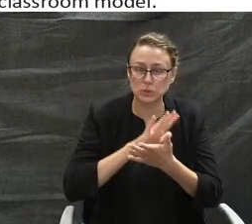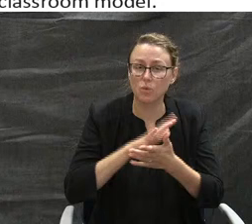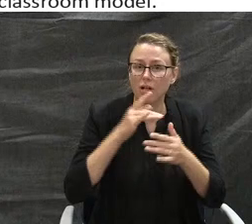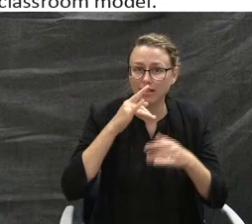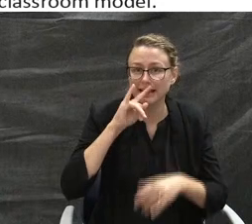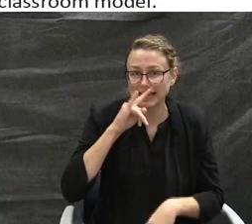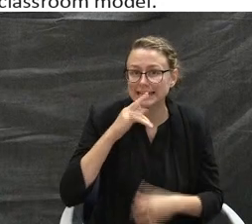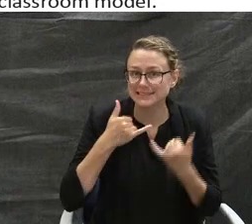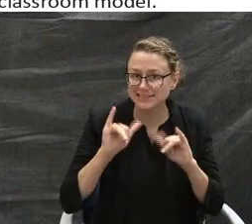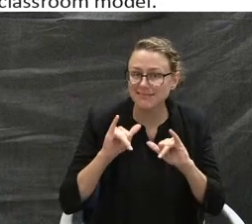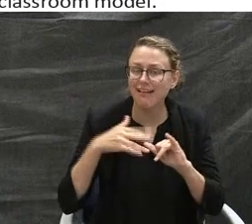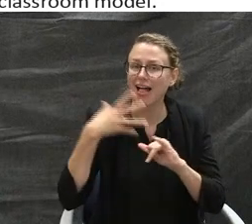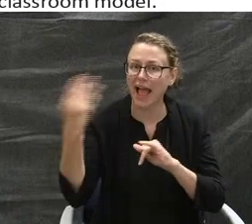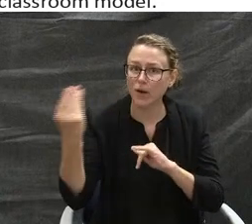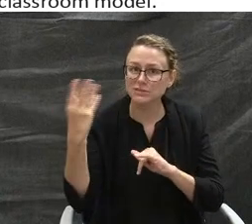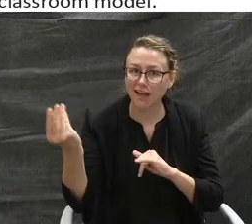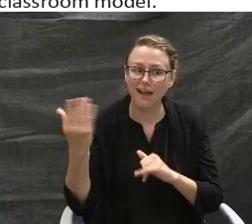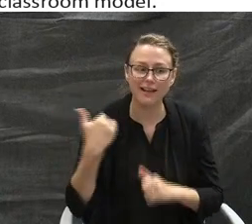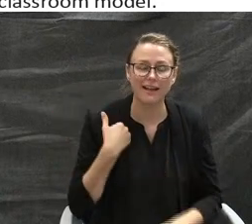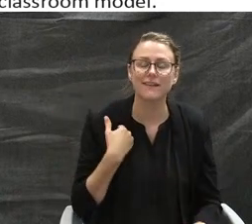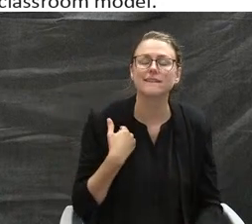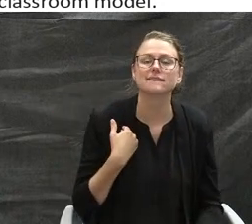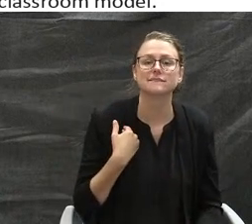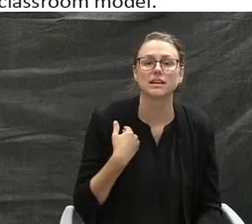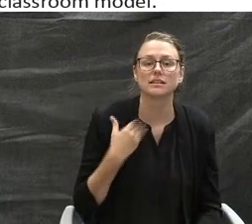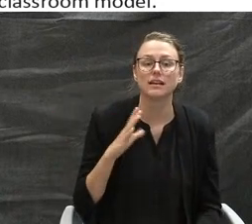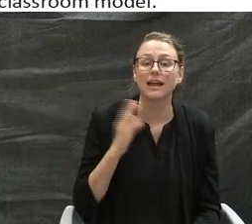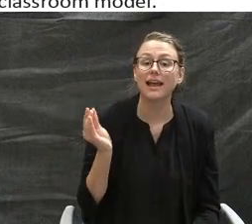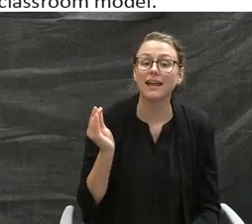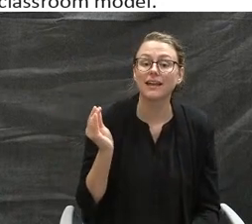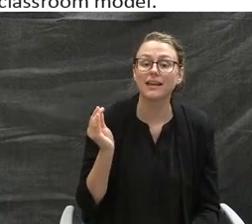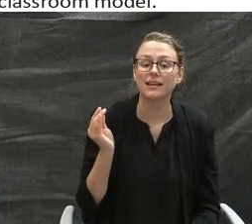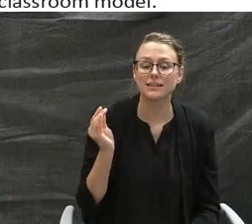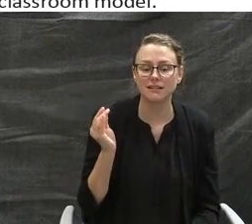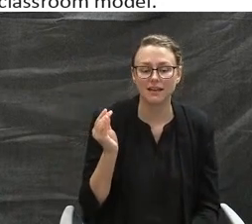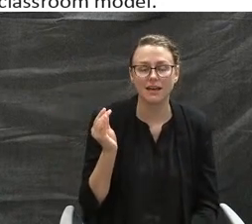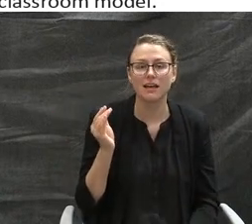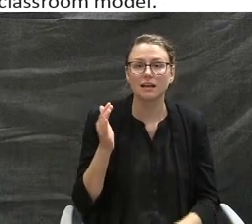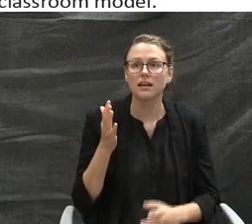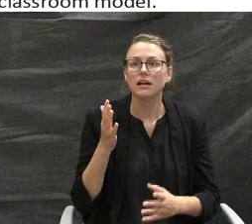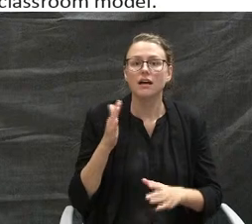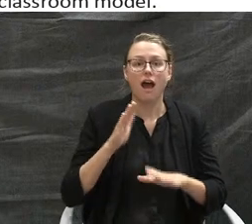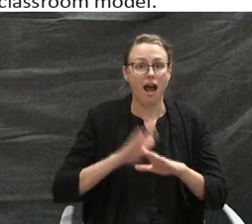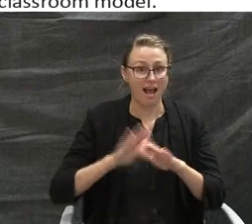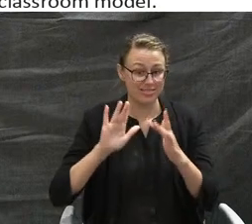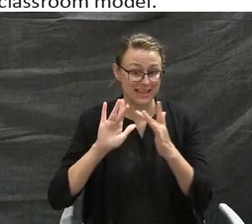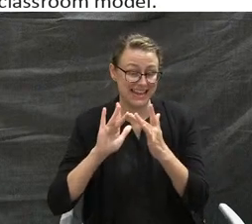outside. And. On on E learning days they'll follow